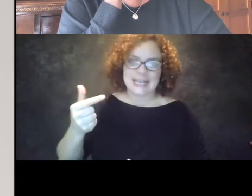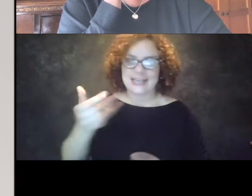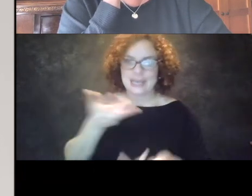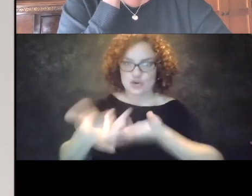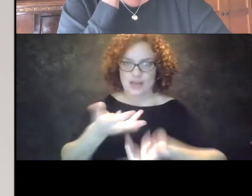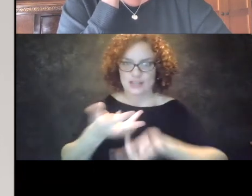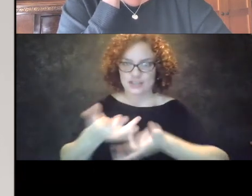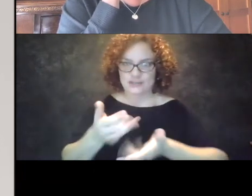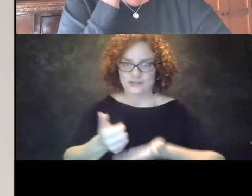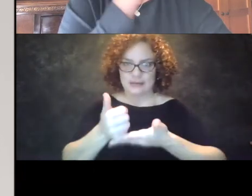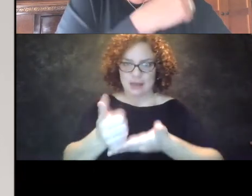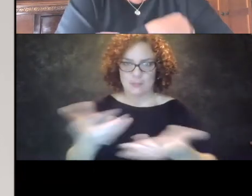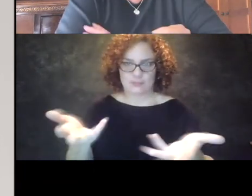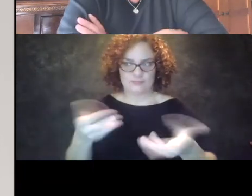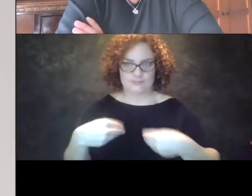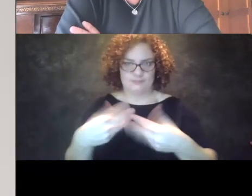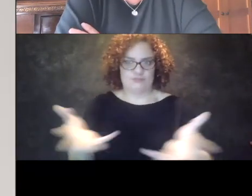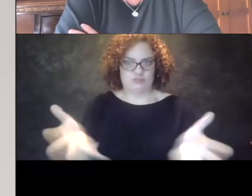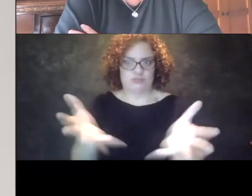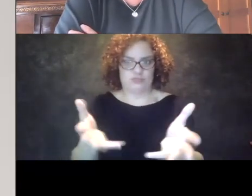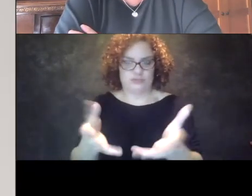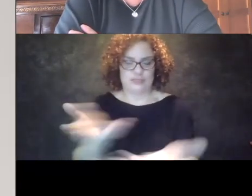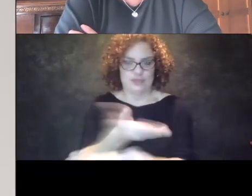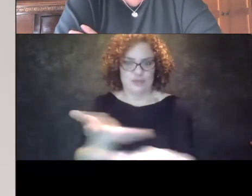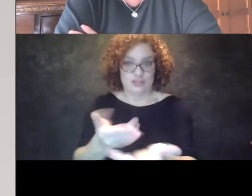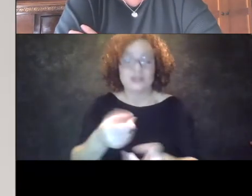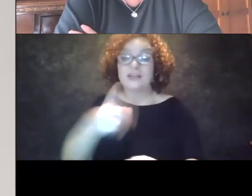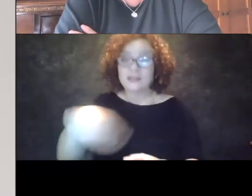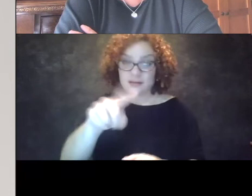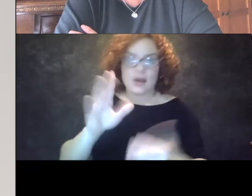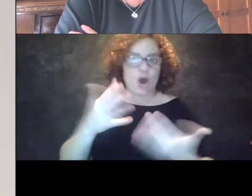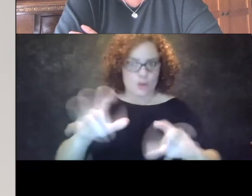read them. And I also wrote about it a lot in the first article that's listed on the